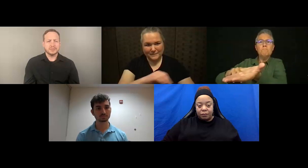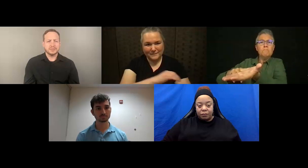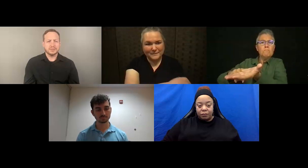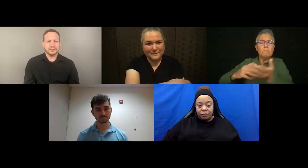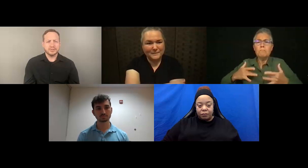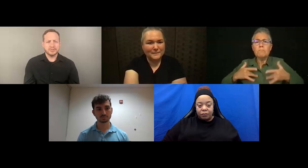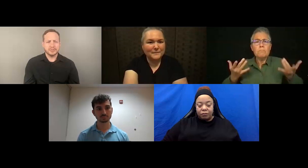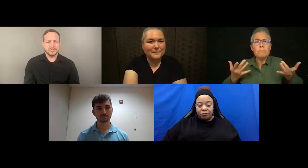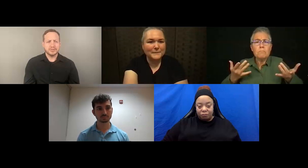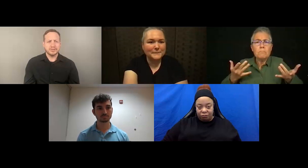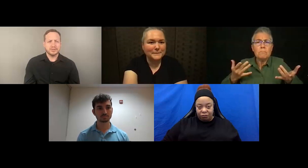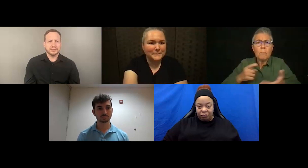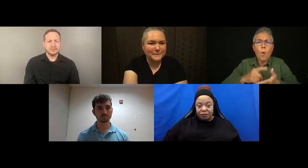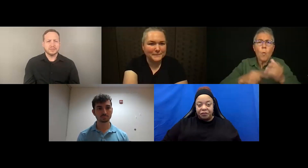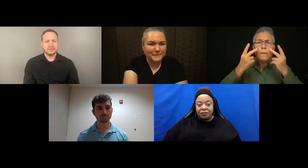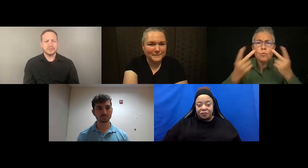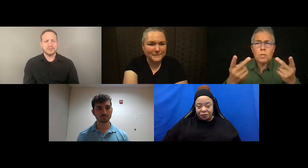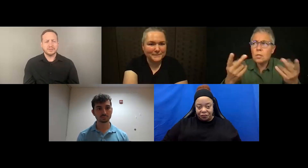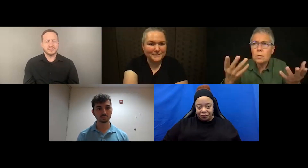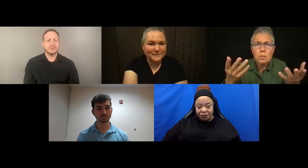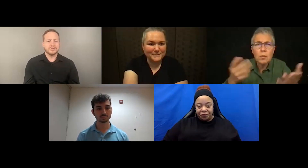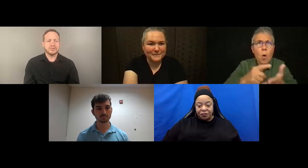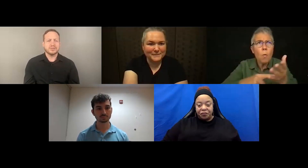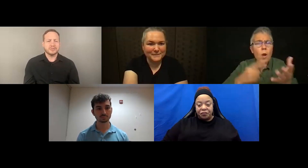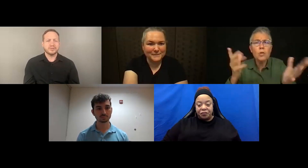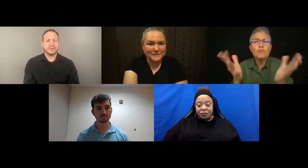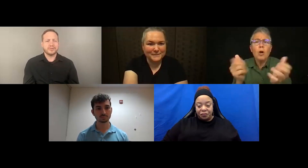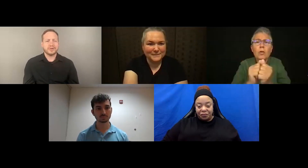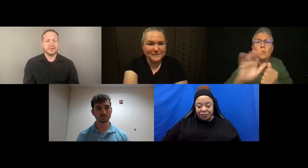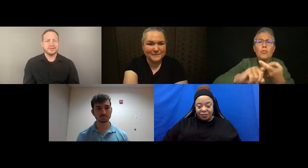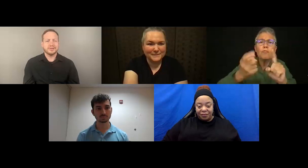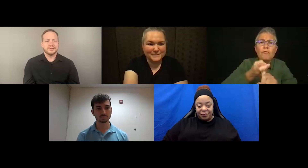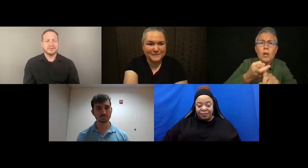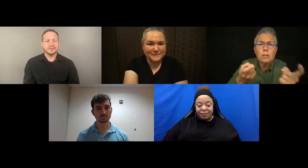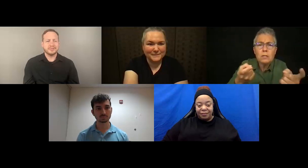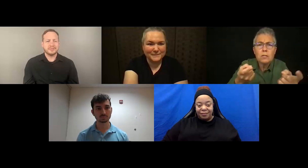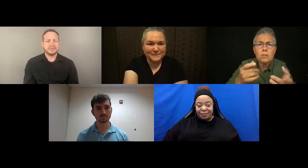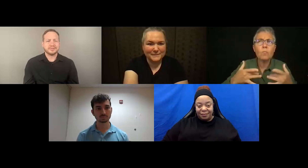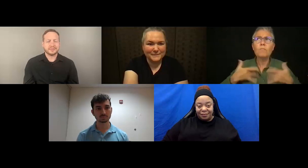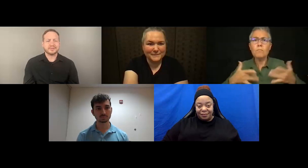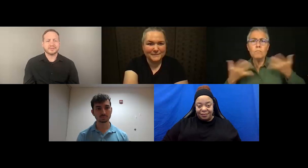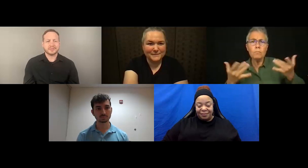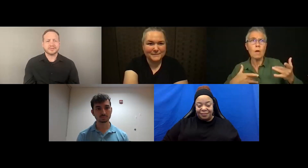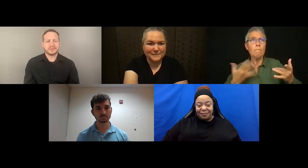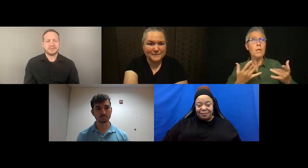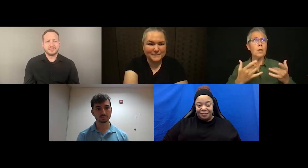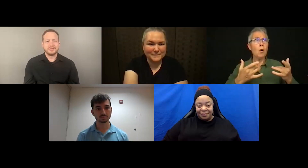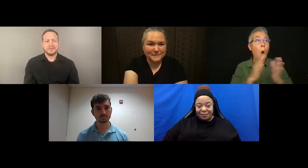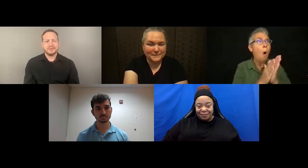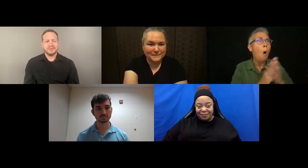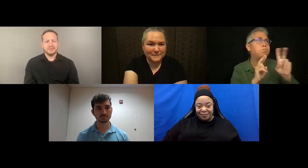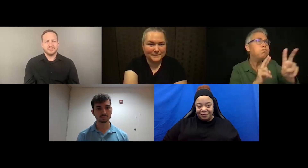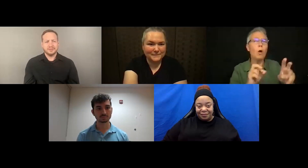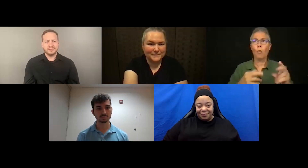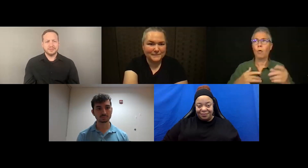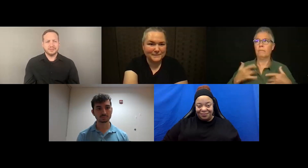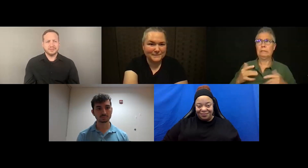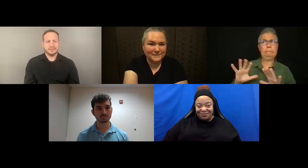what our panelists feel and what they have seen chatting about with their friends, what they're